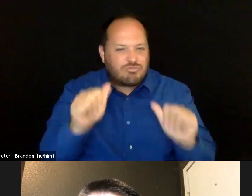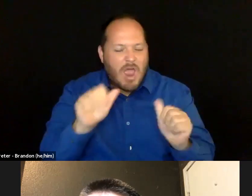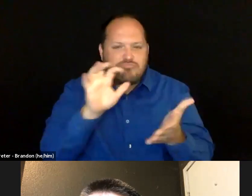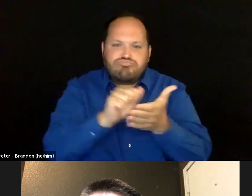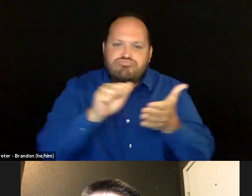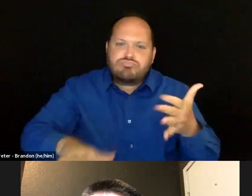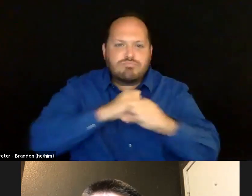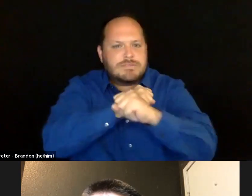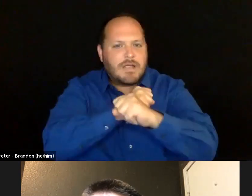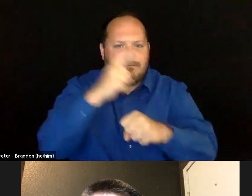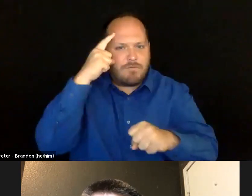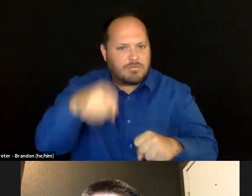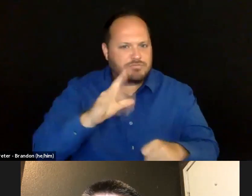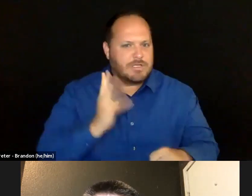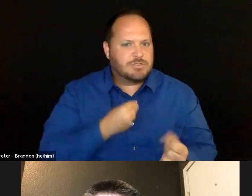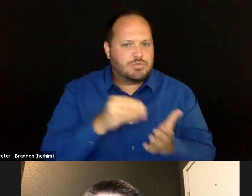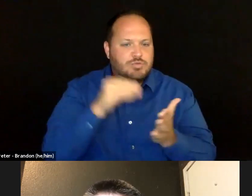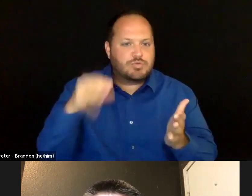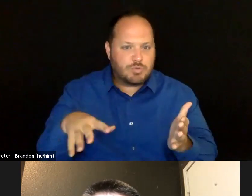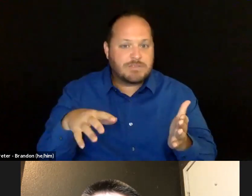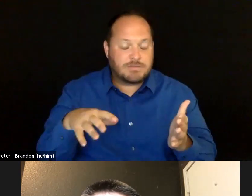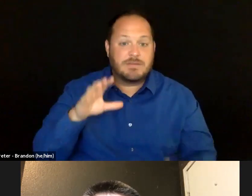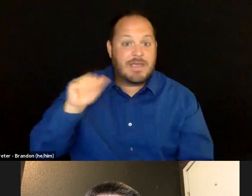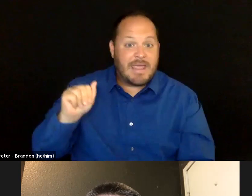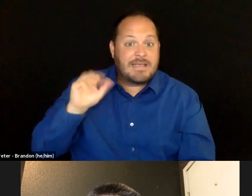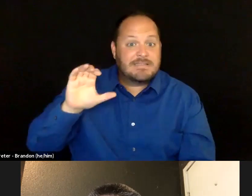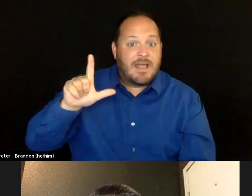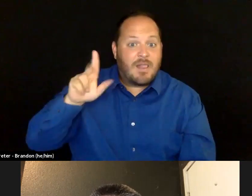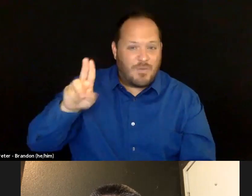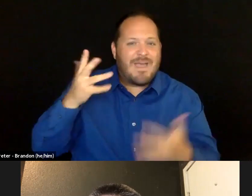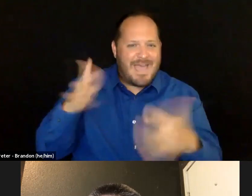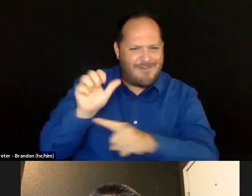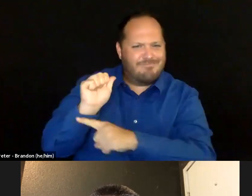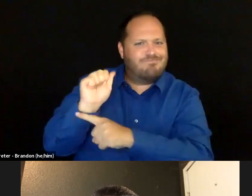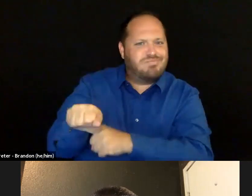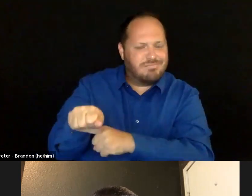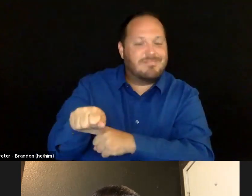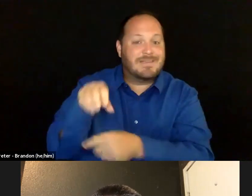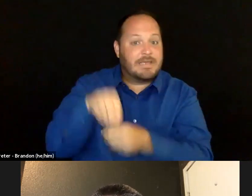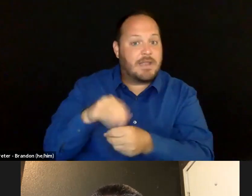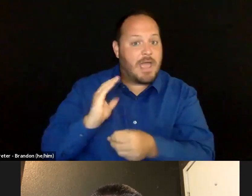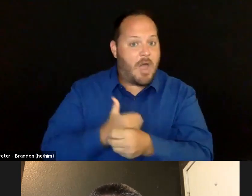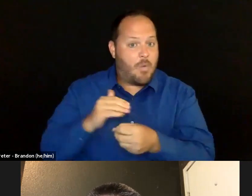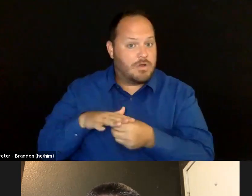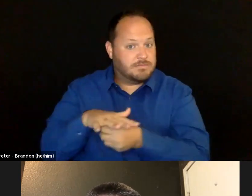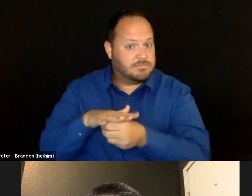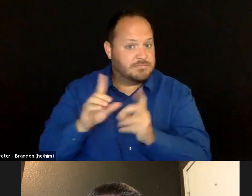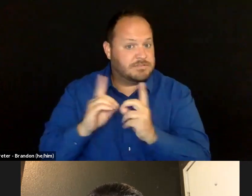And it looks like the number is still rising. So thank you all for being here with us tonight.